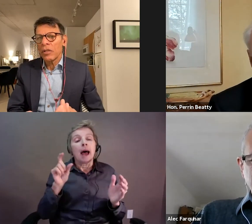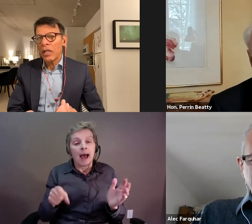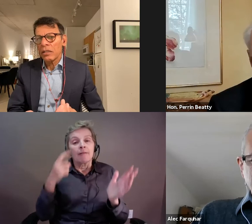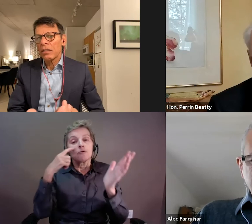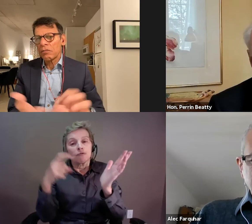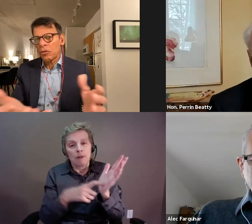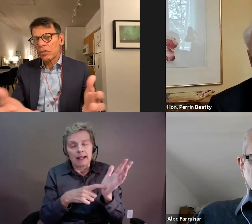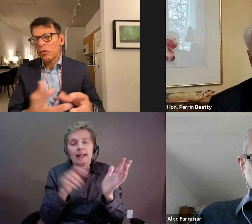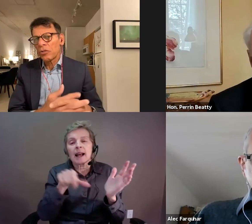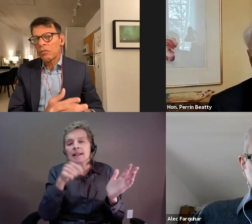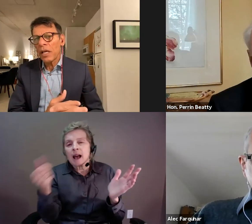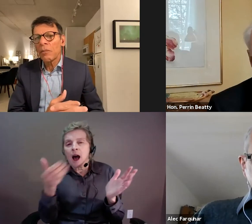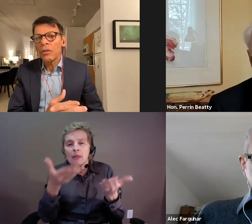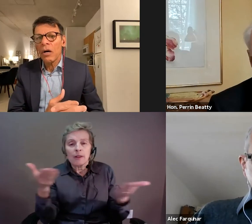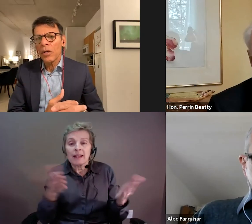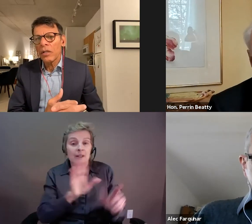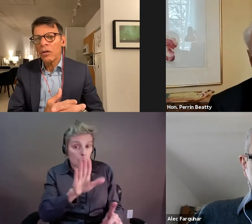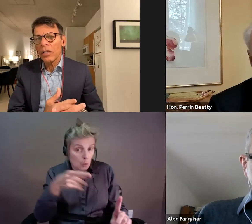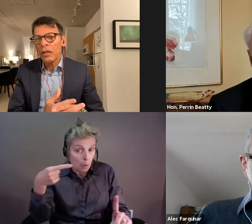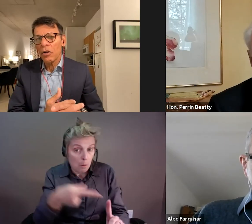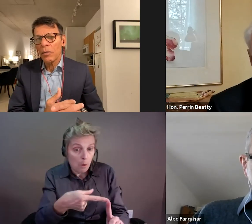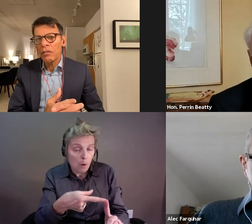And that’s, of course, the point you've made about how we could look at the employment of